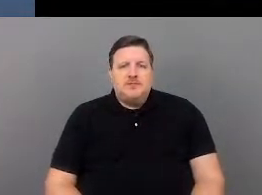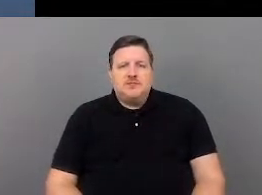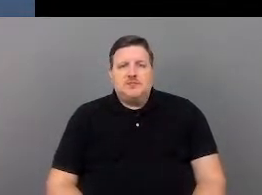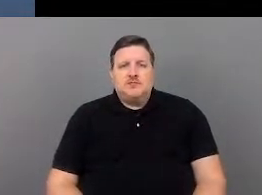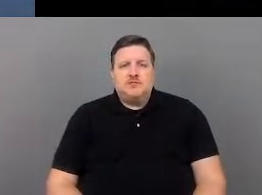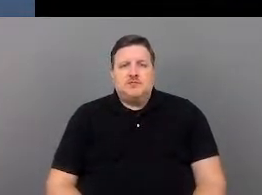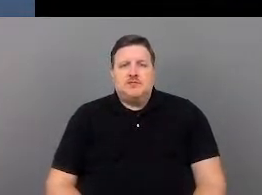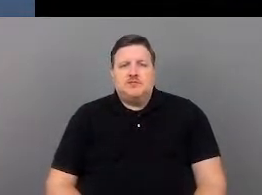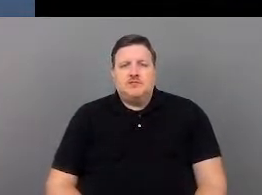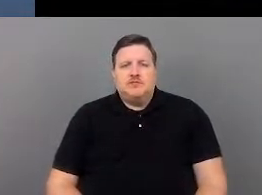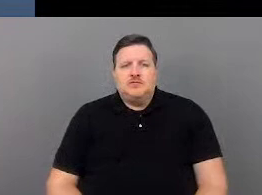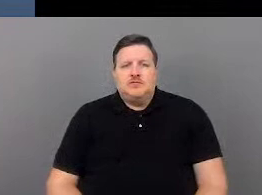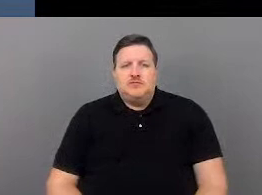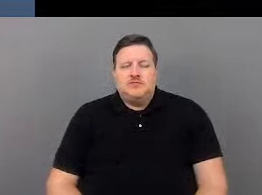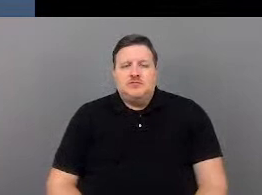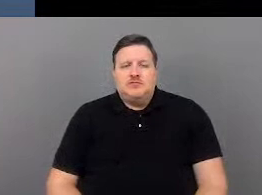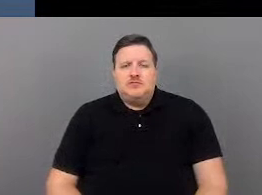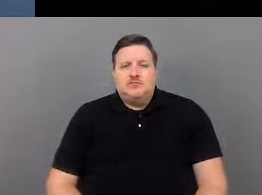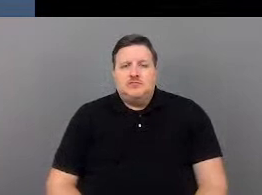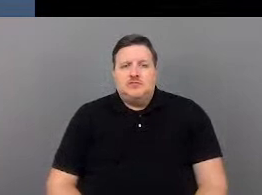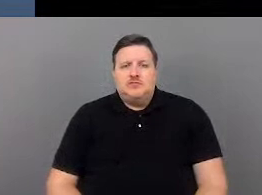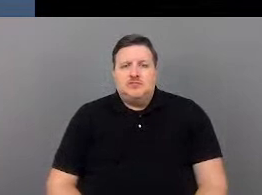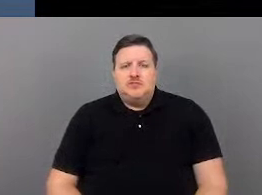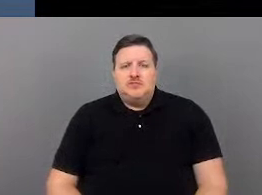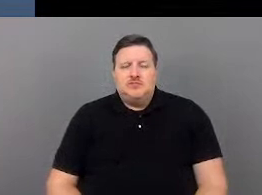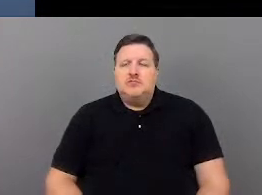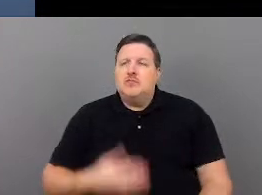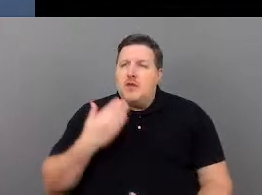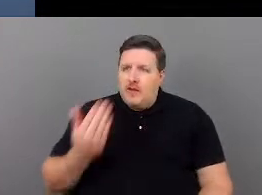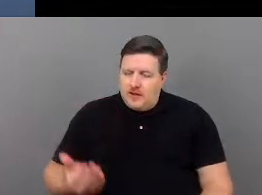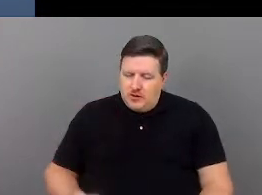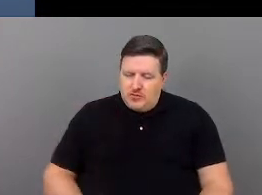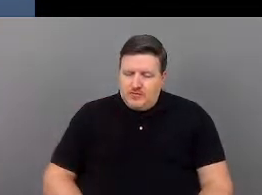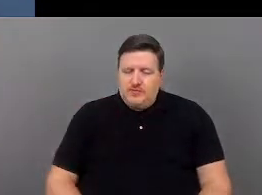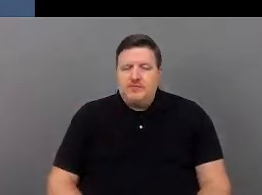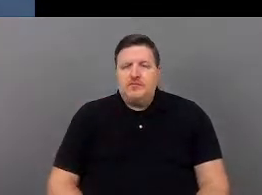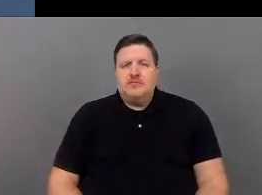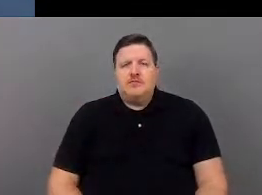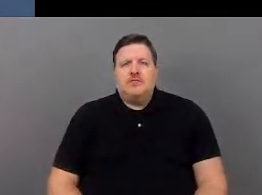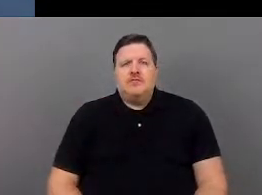SPEAKER 70 IS EMILY CASTROL